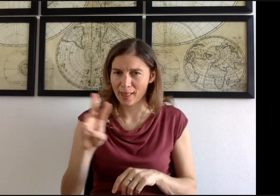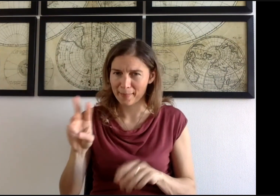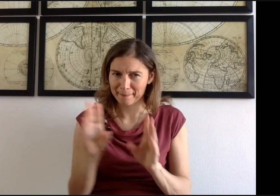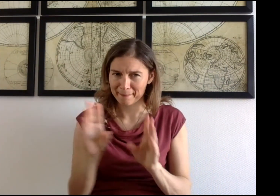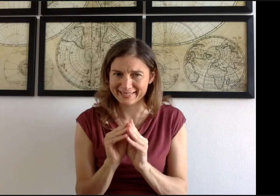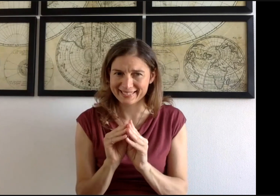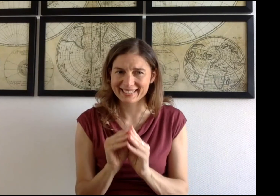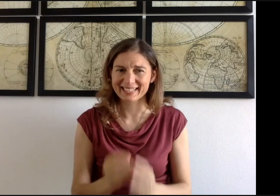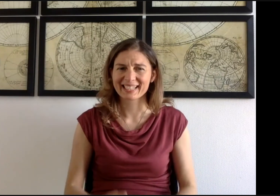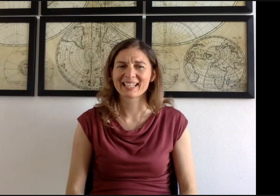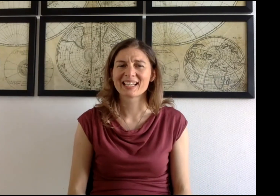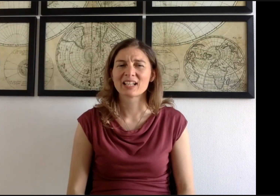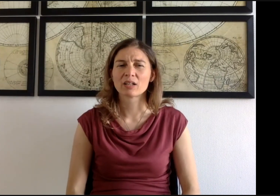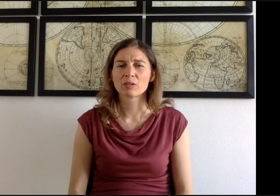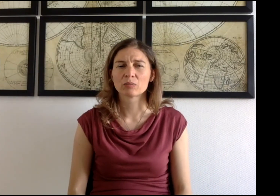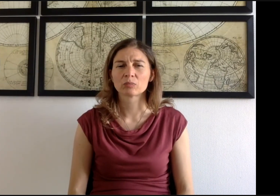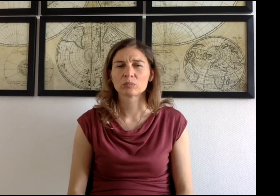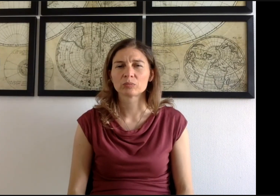[IN OTHER LANGUAGE]